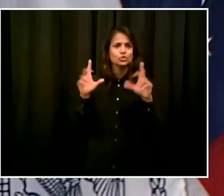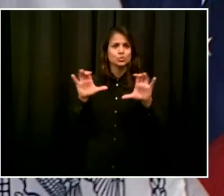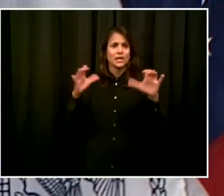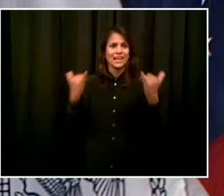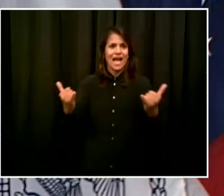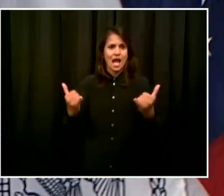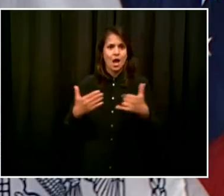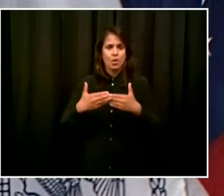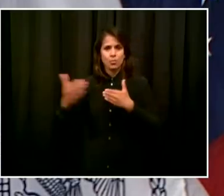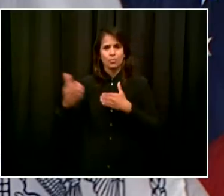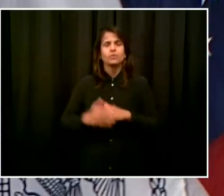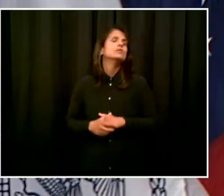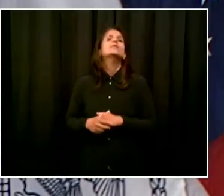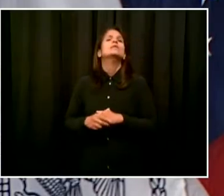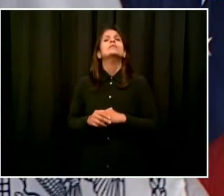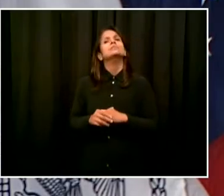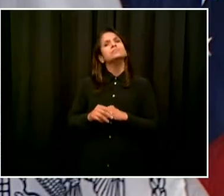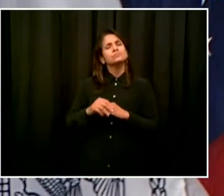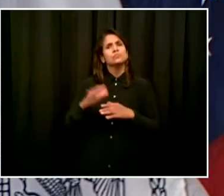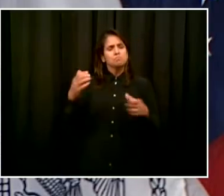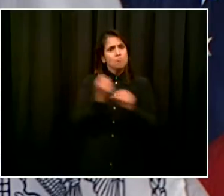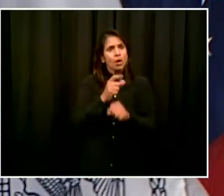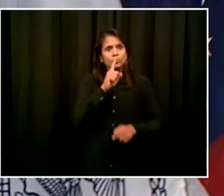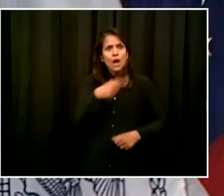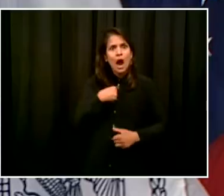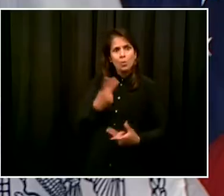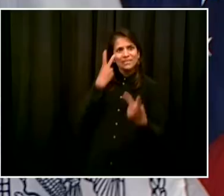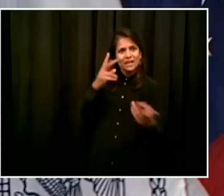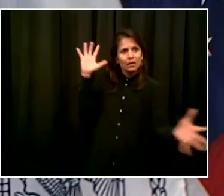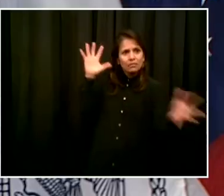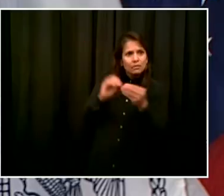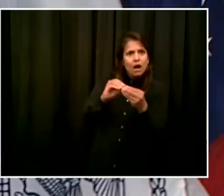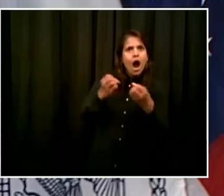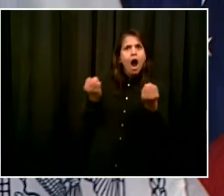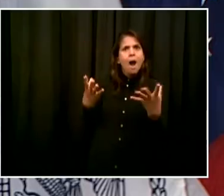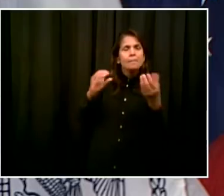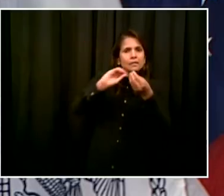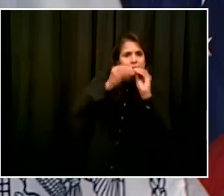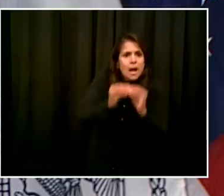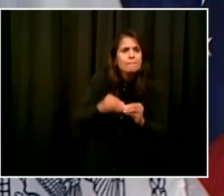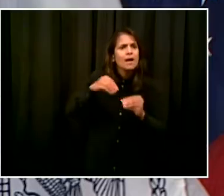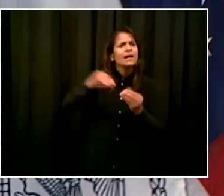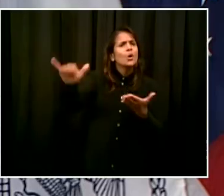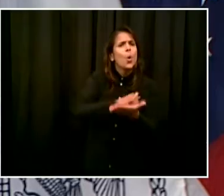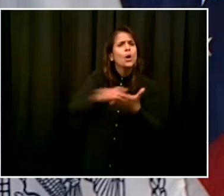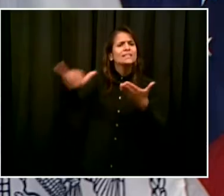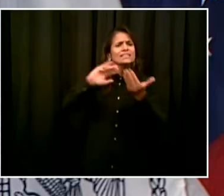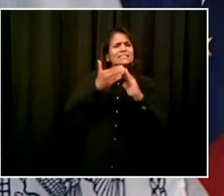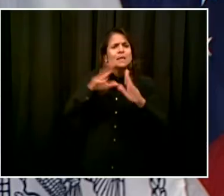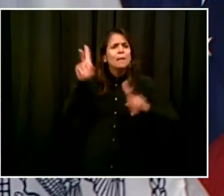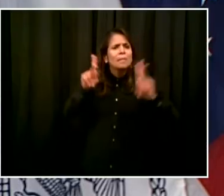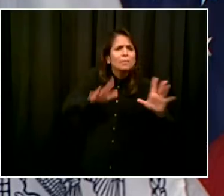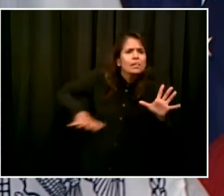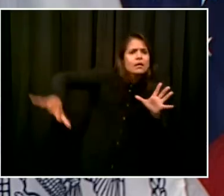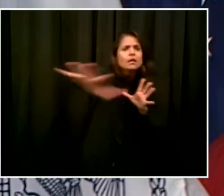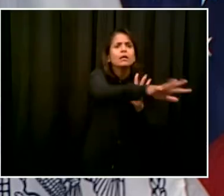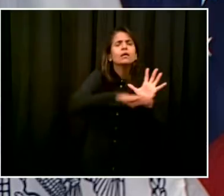ONE LAST ONE. WE HAVE SEEN SOME RESULTS ORF ALL OF THIS EFFORT. WE HAVE SEN E THAT THIS YEAR'S